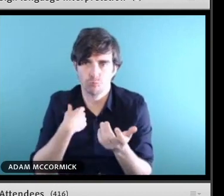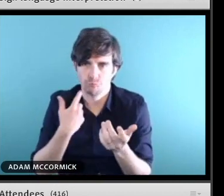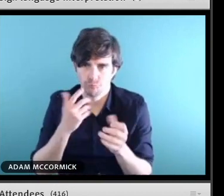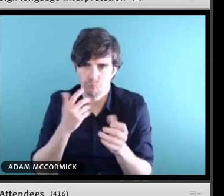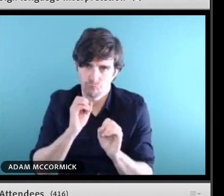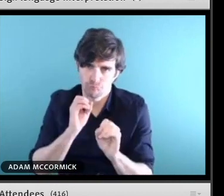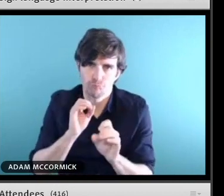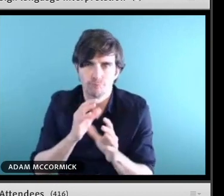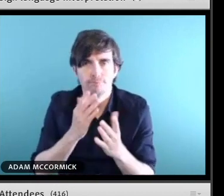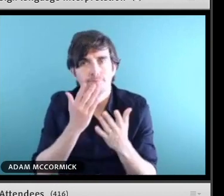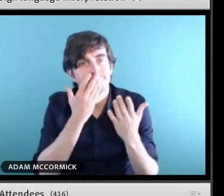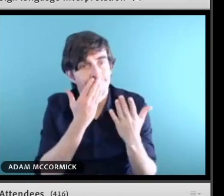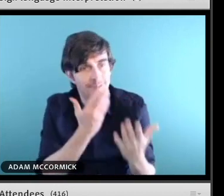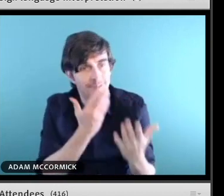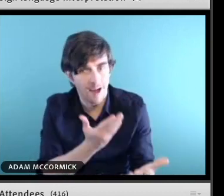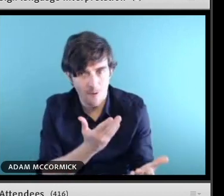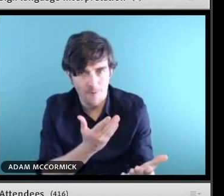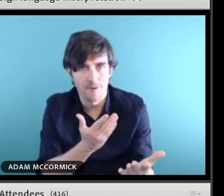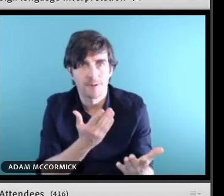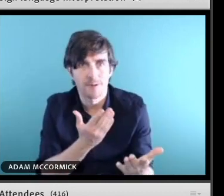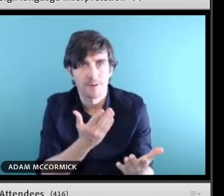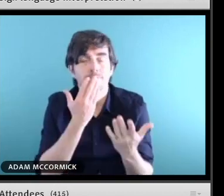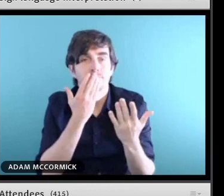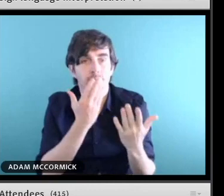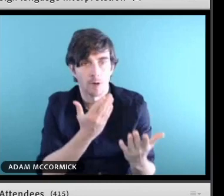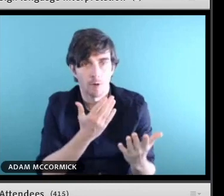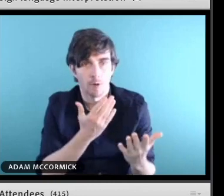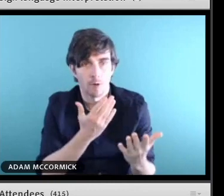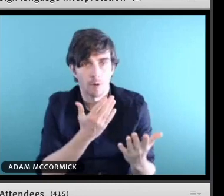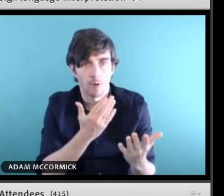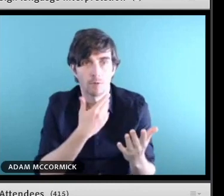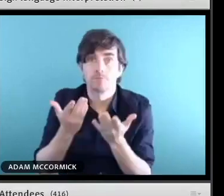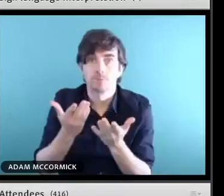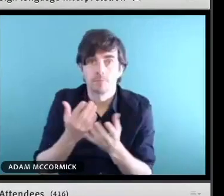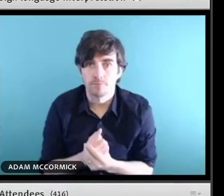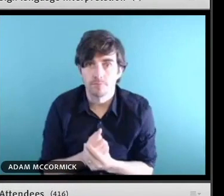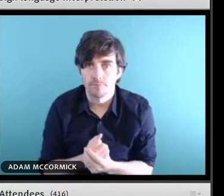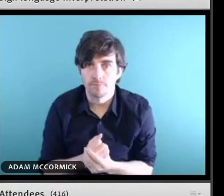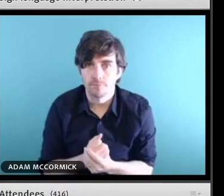you, Kirstin. Pre‑shadowing of the presentations, I would like to further help set the stage.